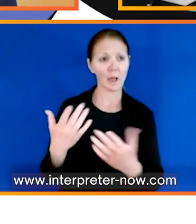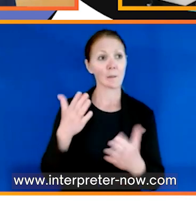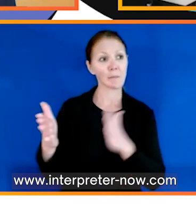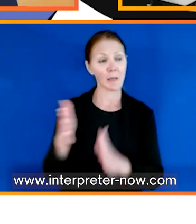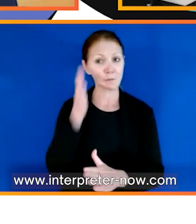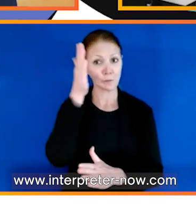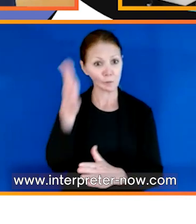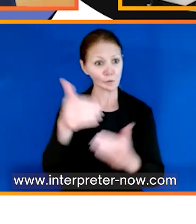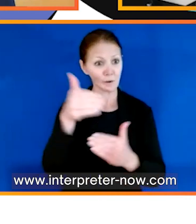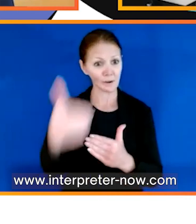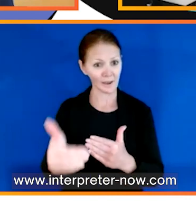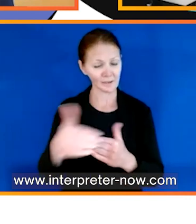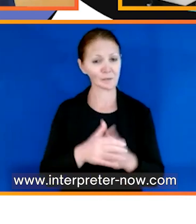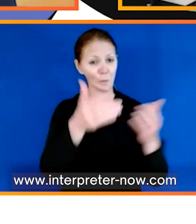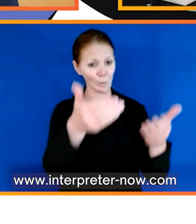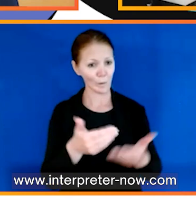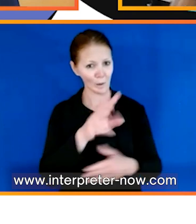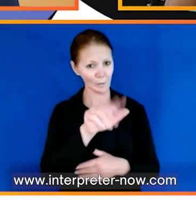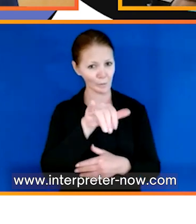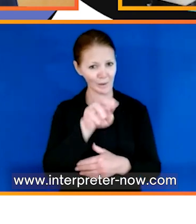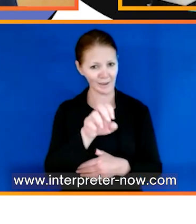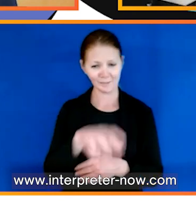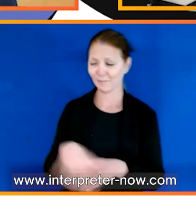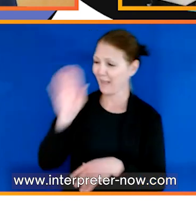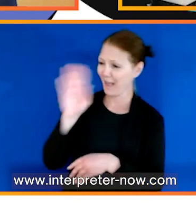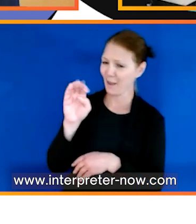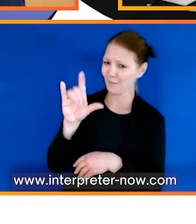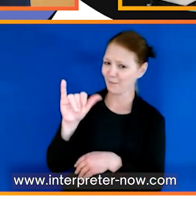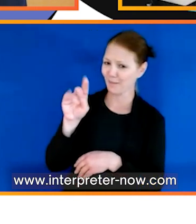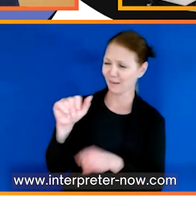So welcome, Wayne. Hi, Melinda, long time no see.